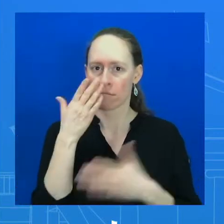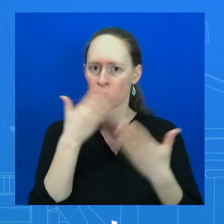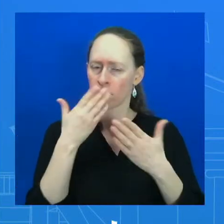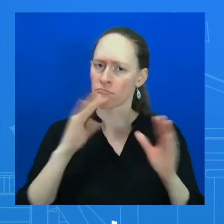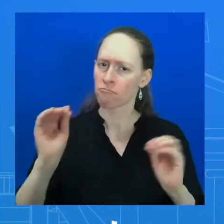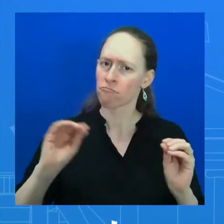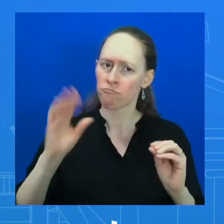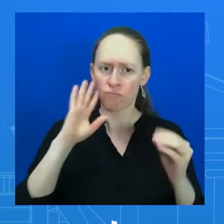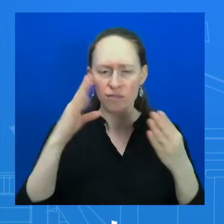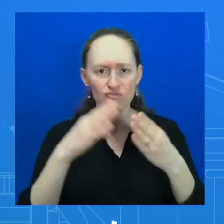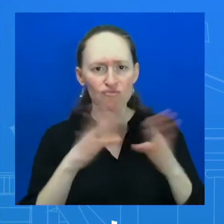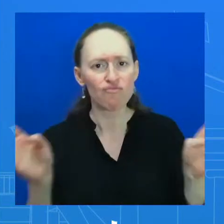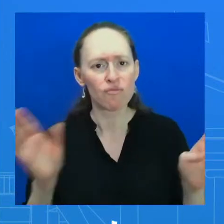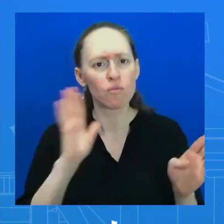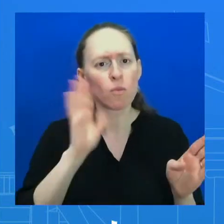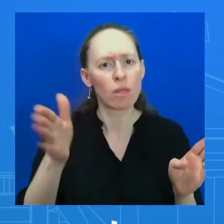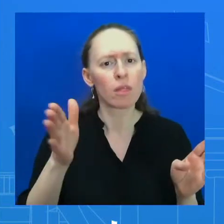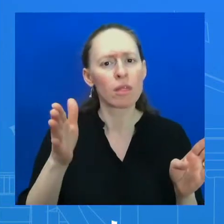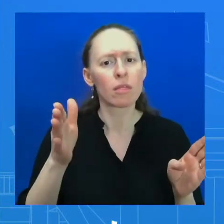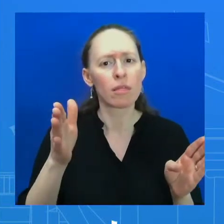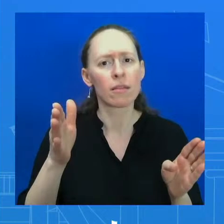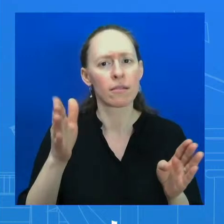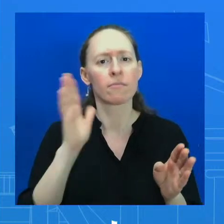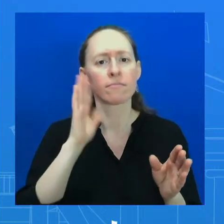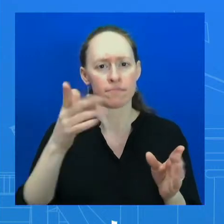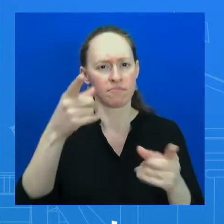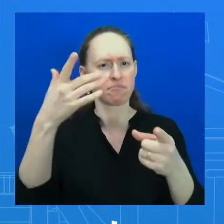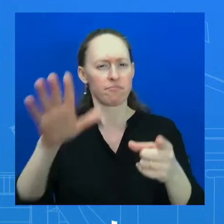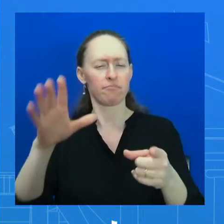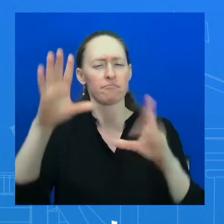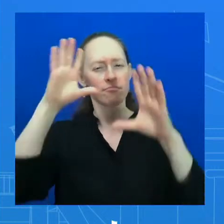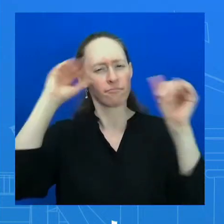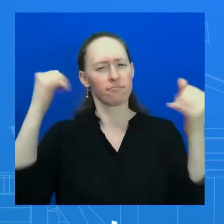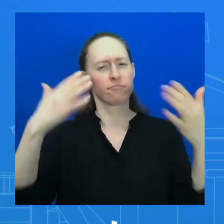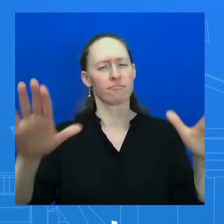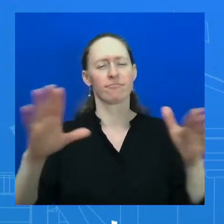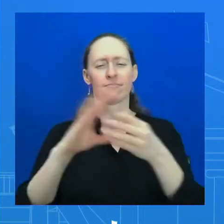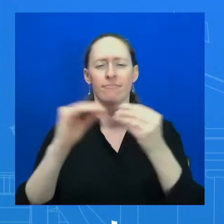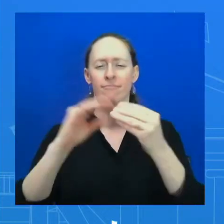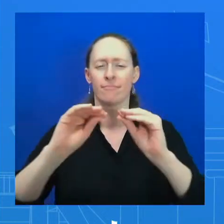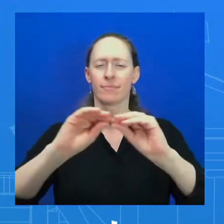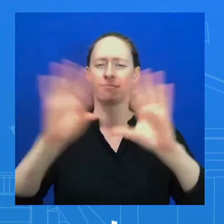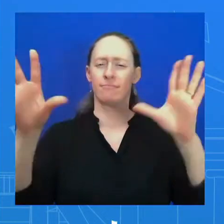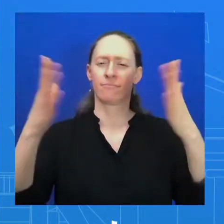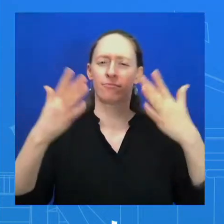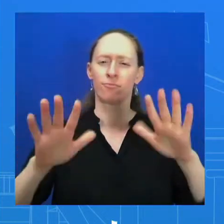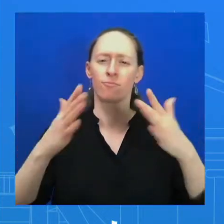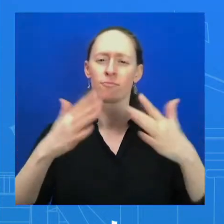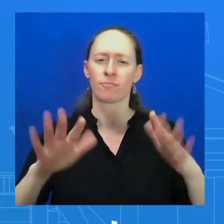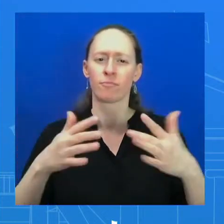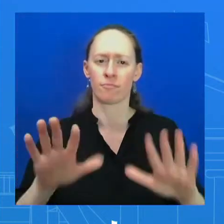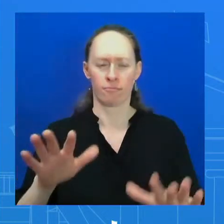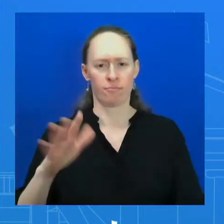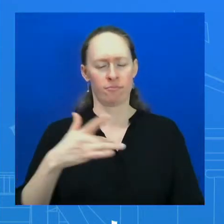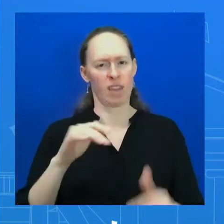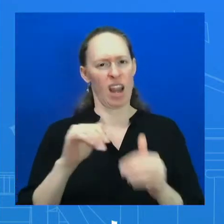the President also has been publicly clear here about what -- how he feels about what he has seen.